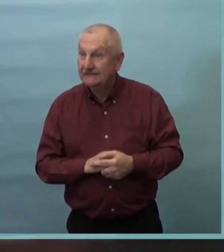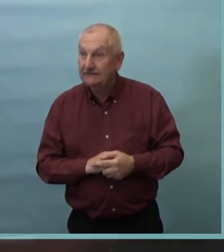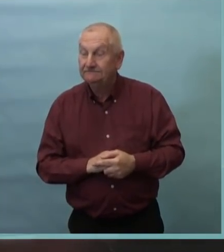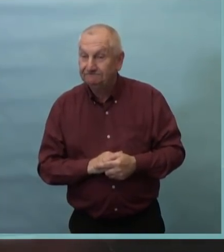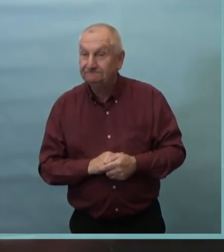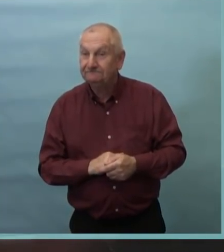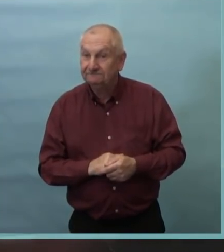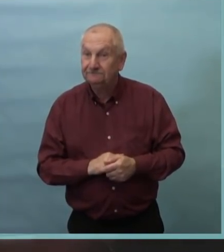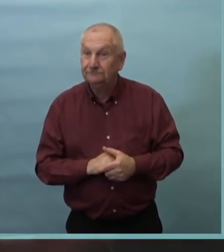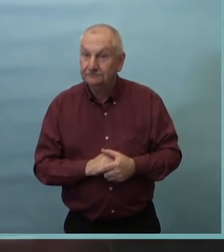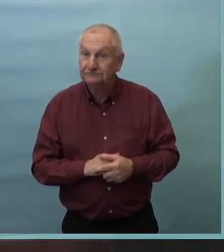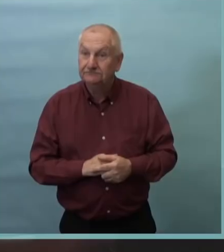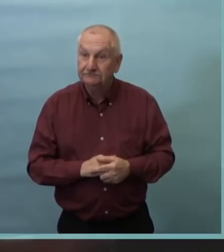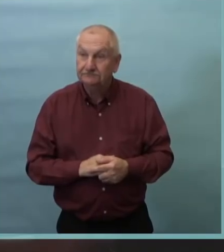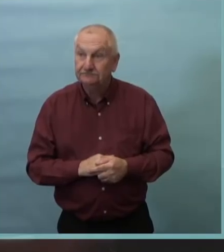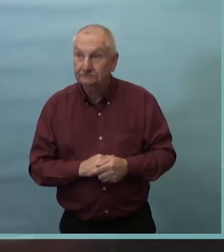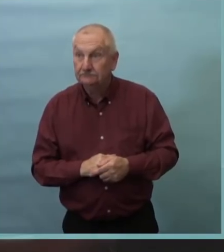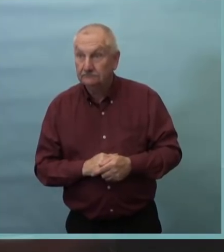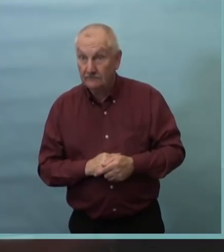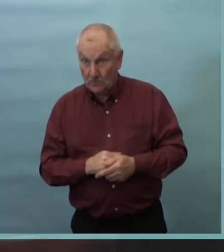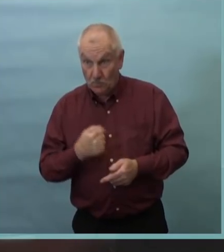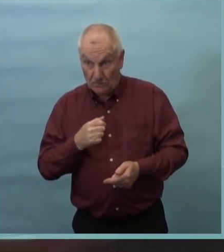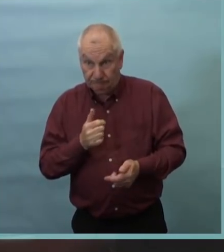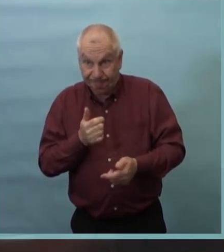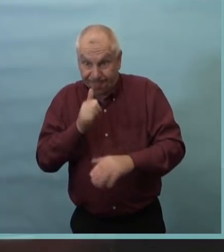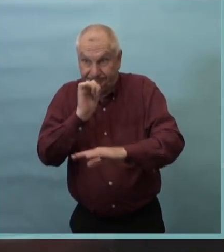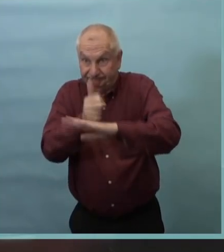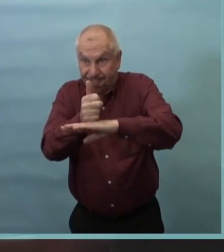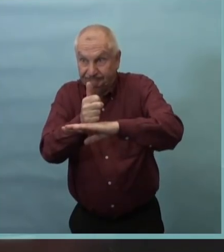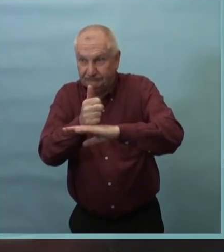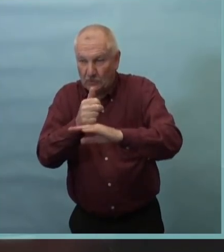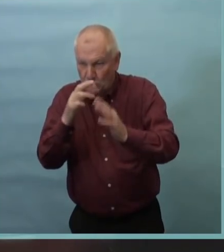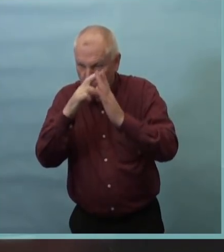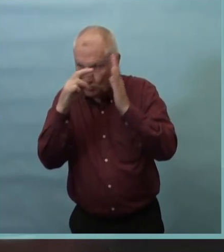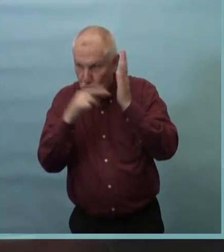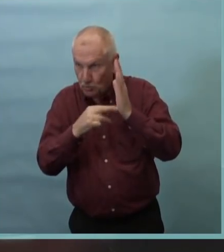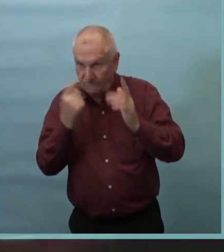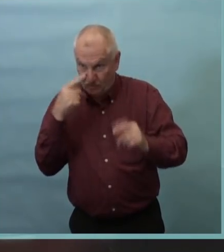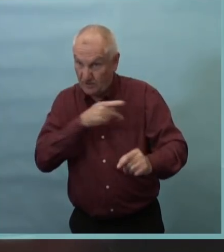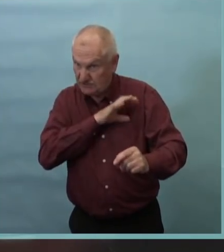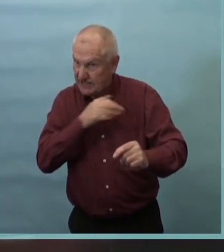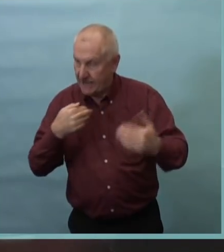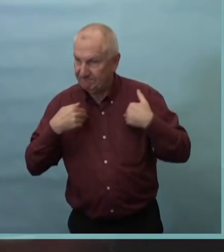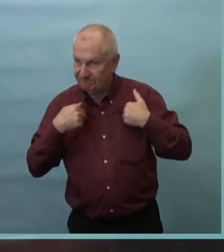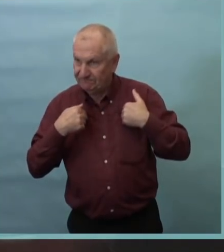have implemented visitor restrictions daily staff screening before entering